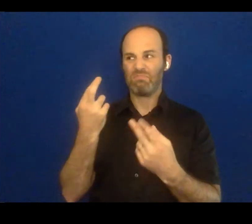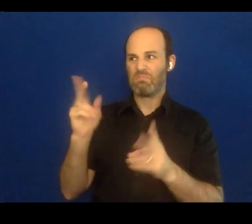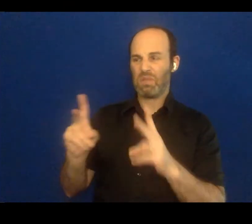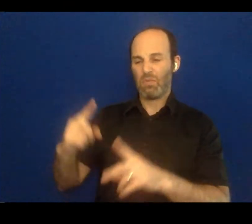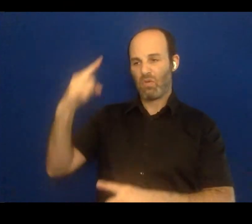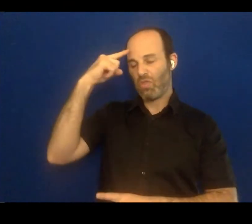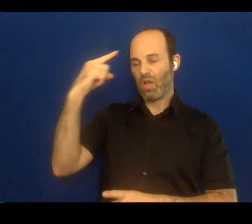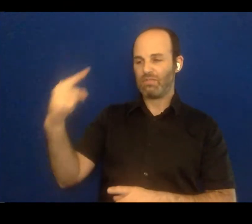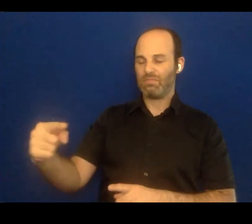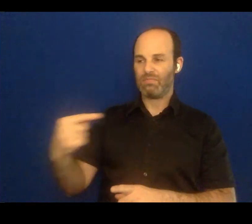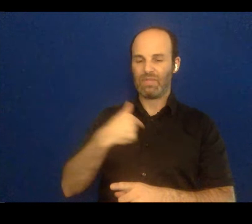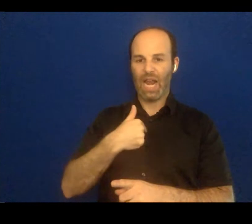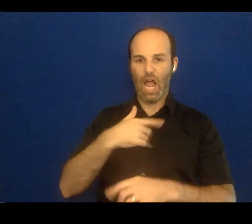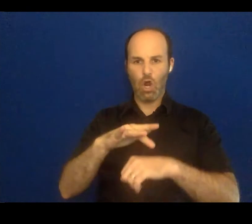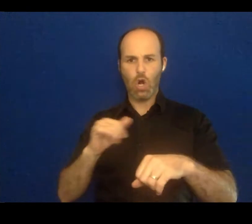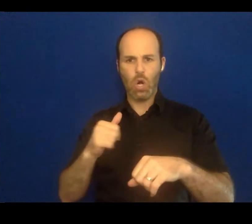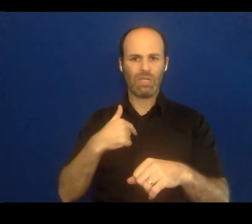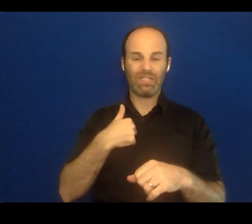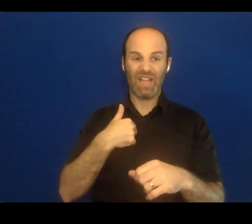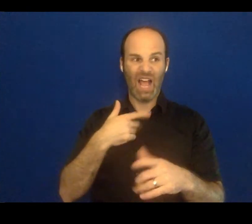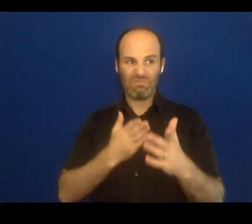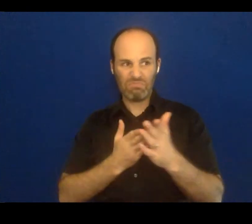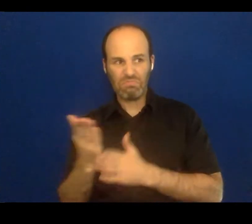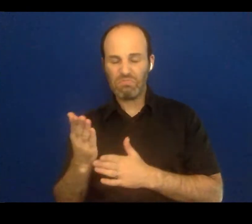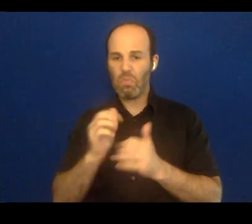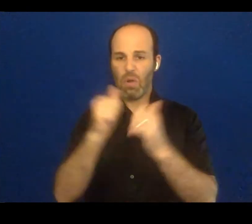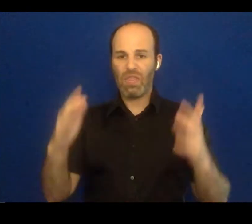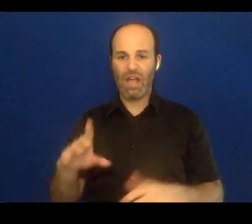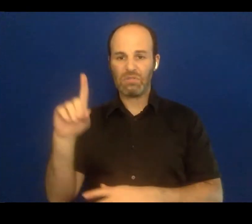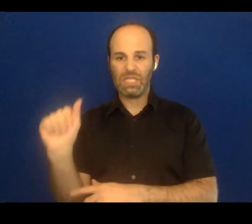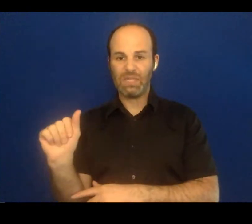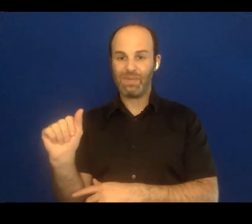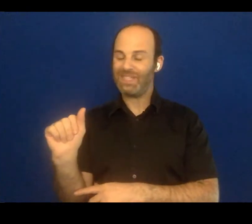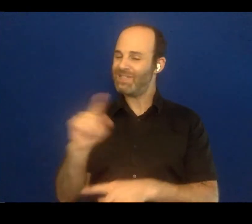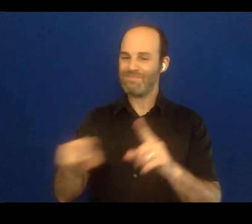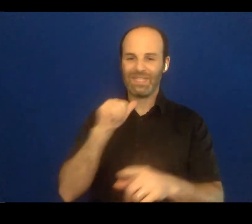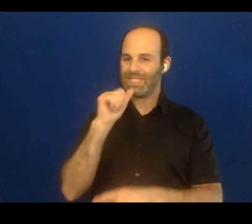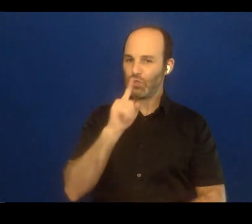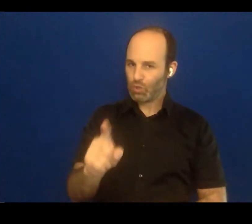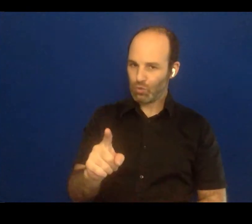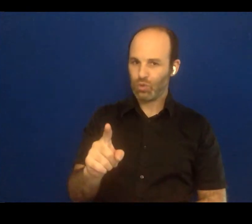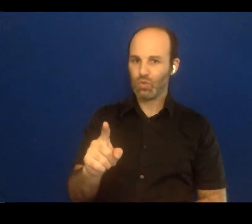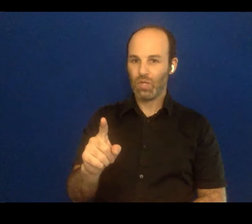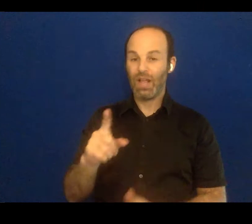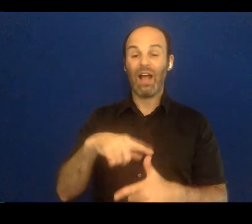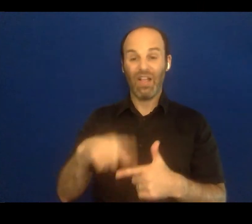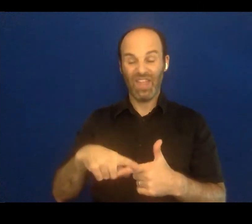SORT OF MADE IT THROUGH NOT DISABLED, THAT IS NOT SO ACCURATE AND BEGAN ADDING IN A